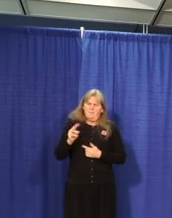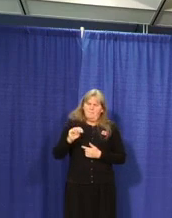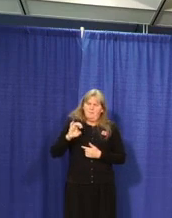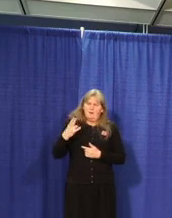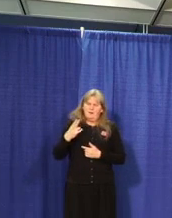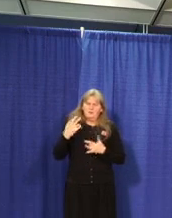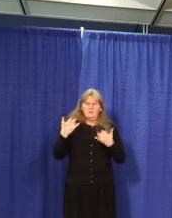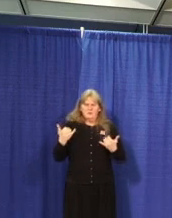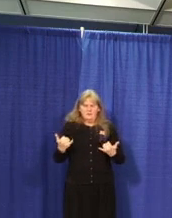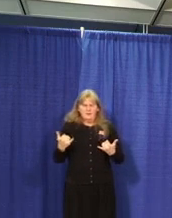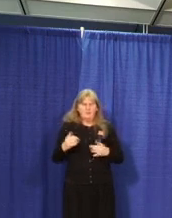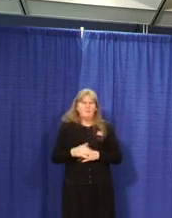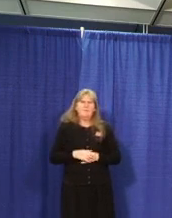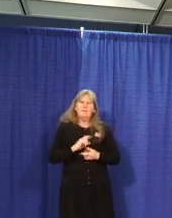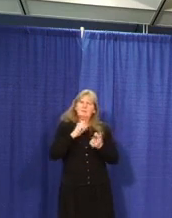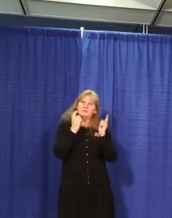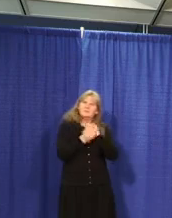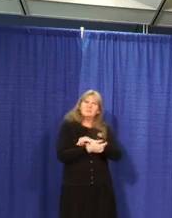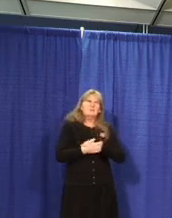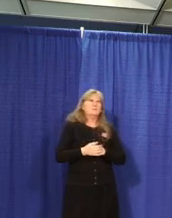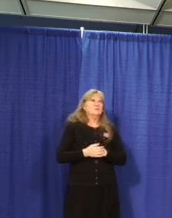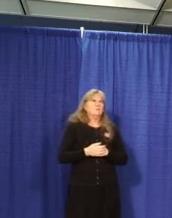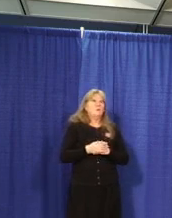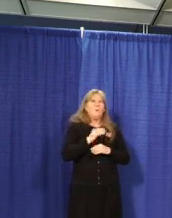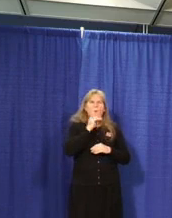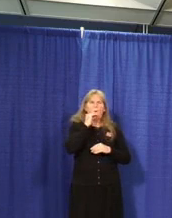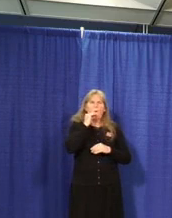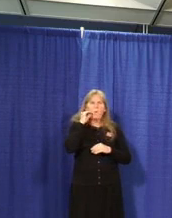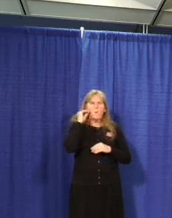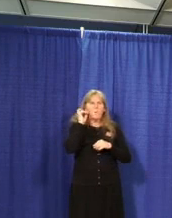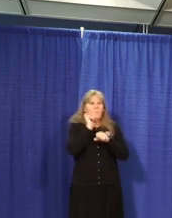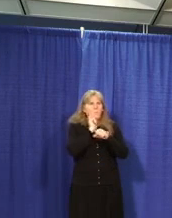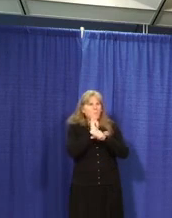Working from home. Reducing our public outings.